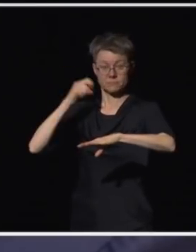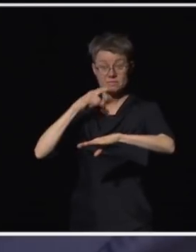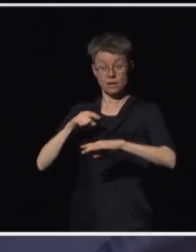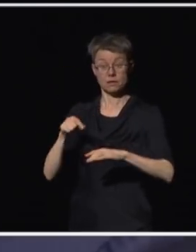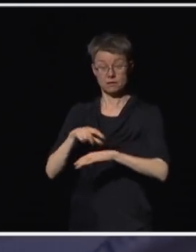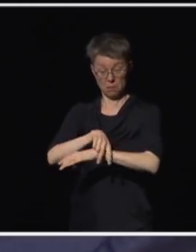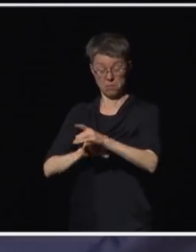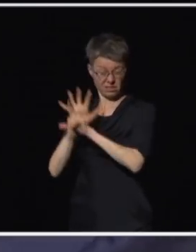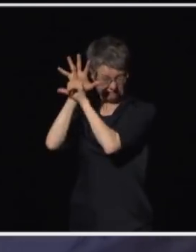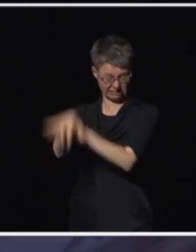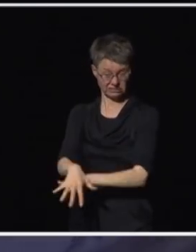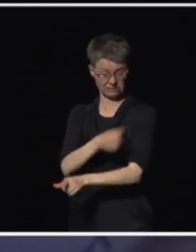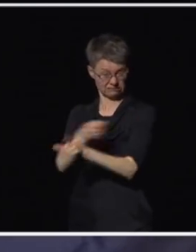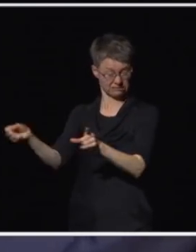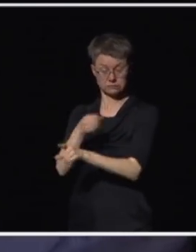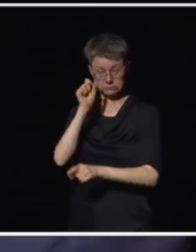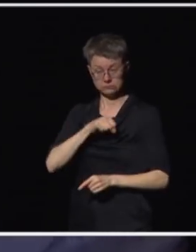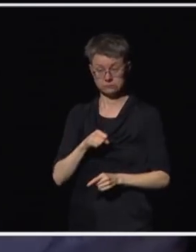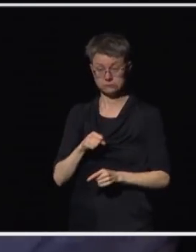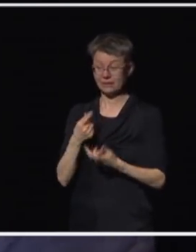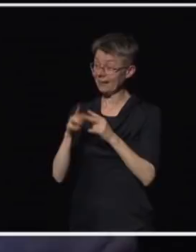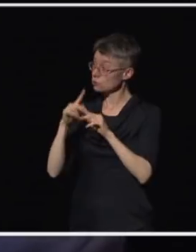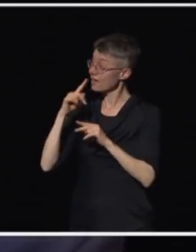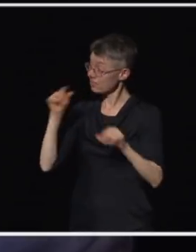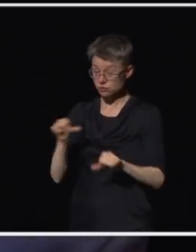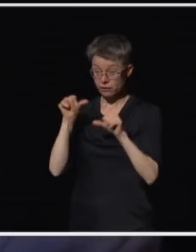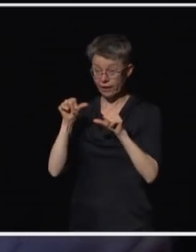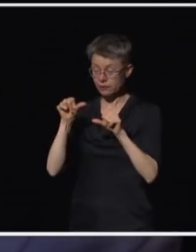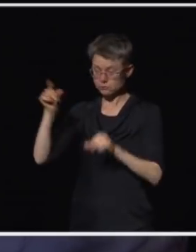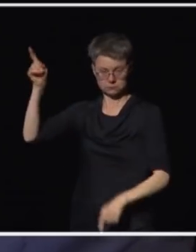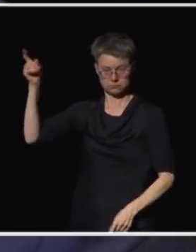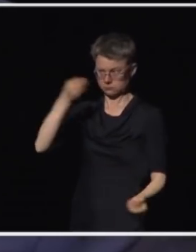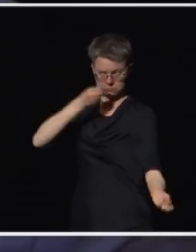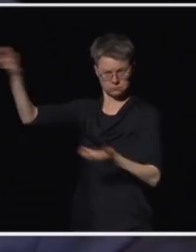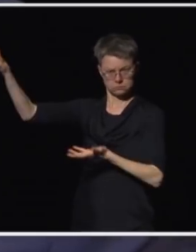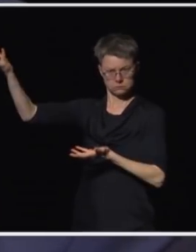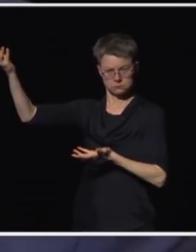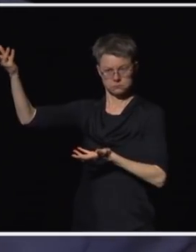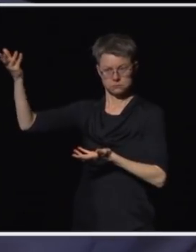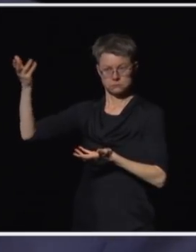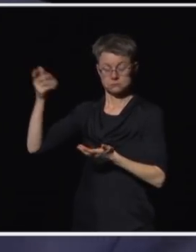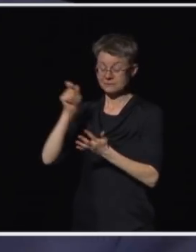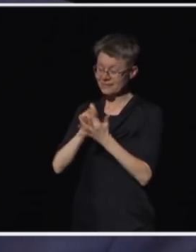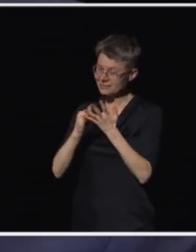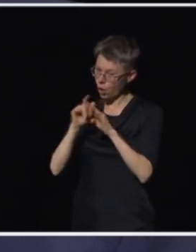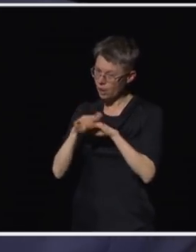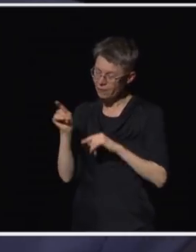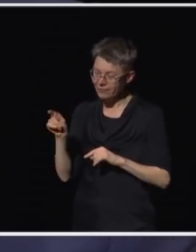I think when you do that you should be brought to account. Now, that's not all that essay was about. You know? As I said, part of it was, you know,